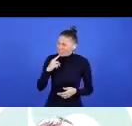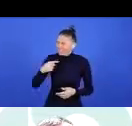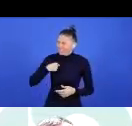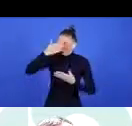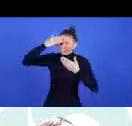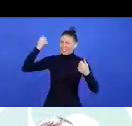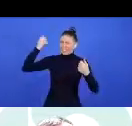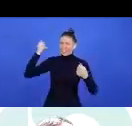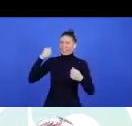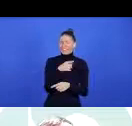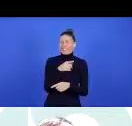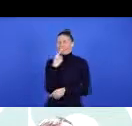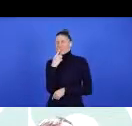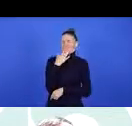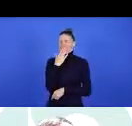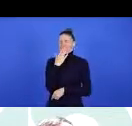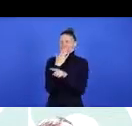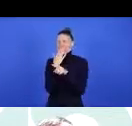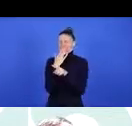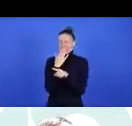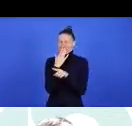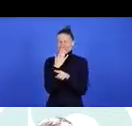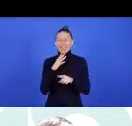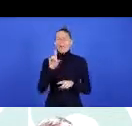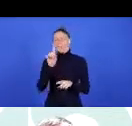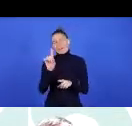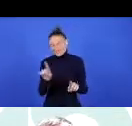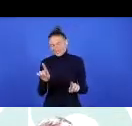remember, oh, yeah, you're deaf. My friends were